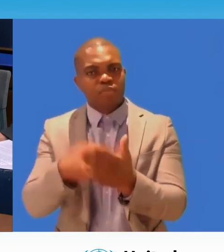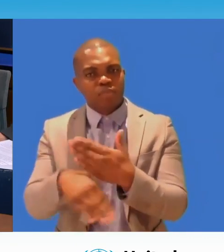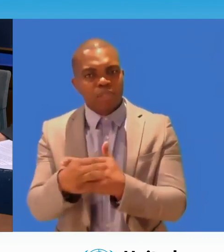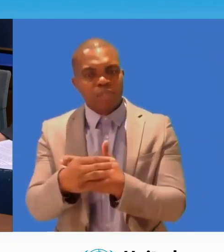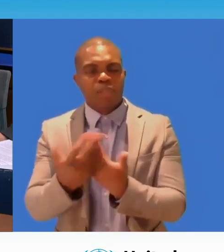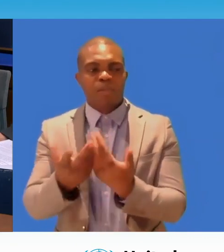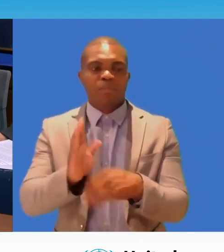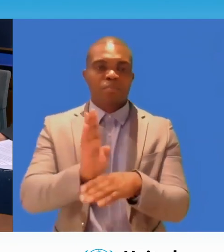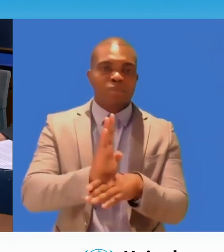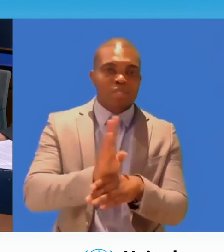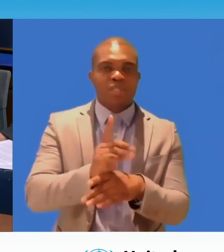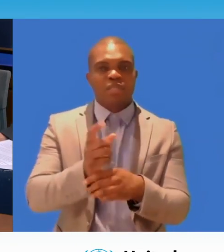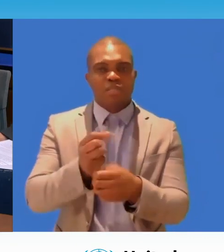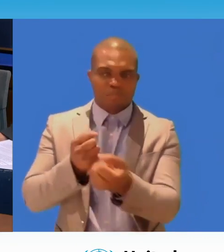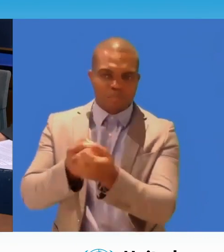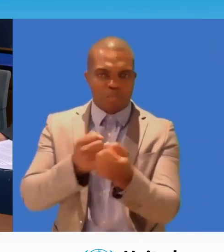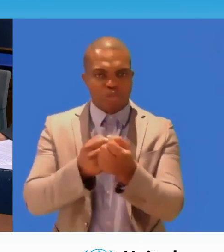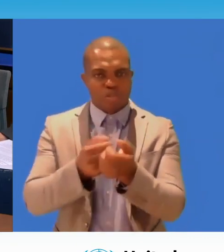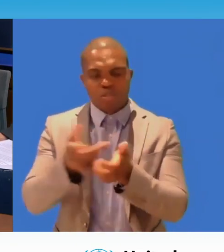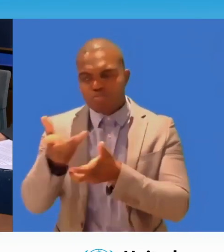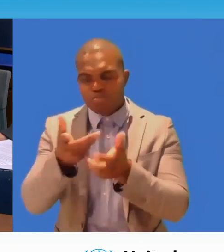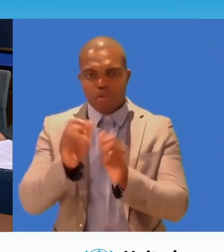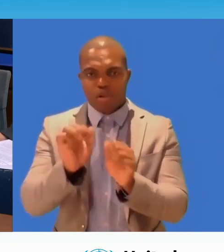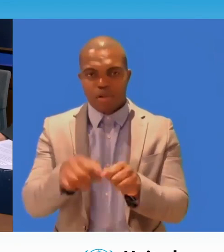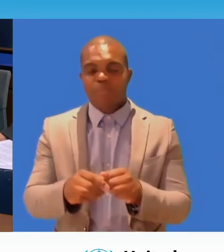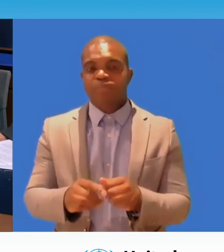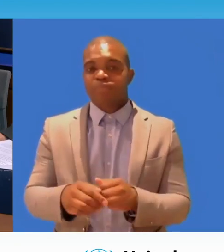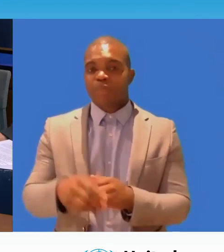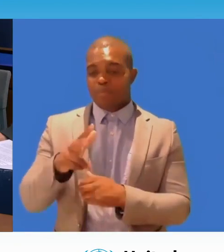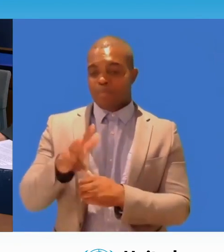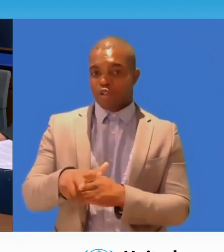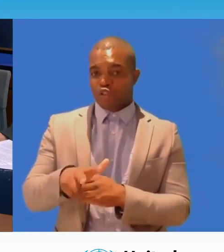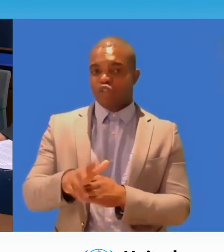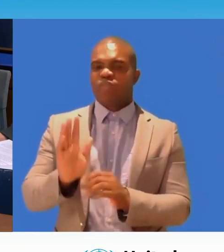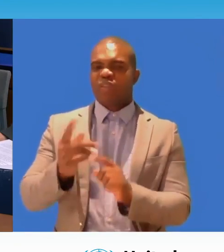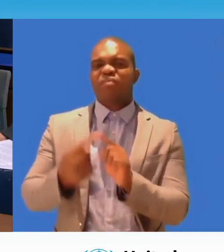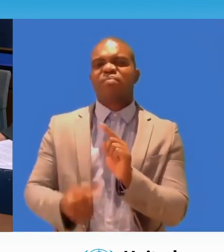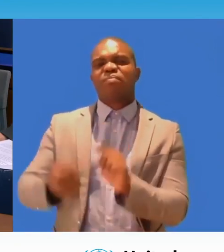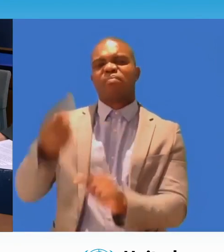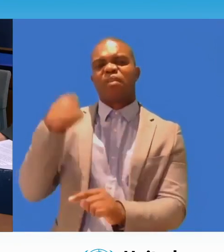office tentatively in the cabinet office besides the Consultation Services of national and the